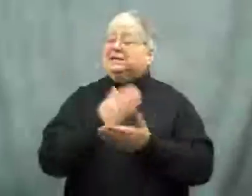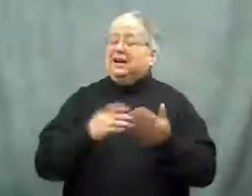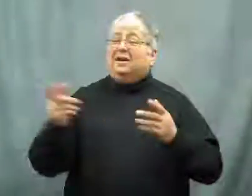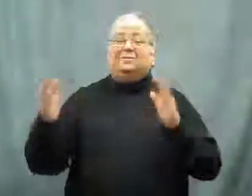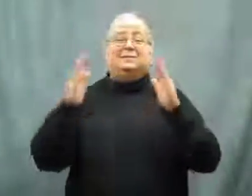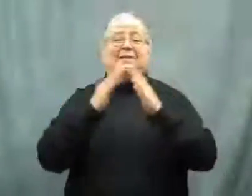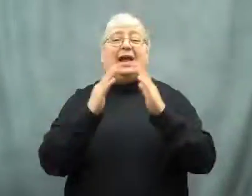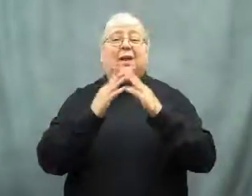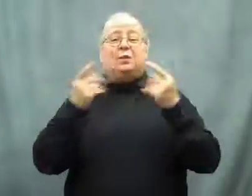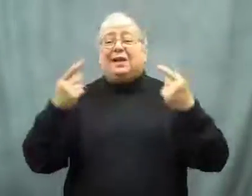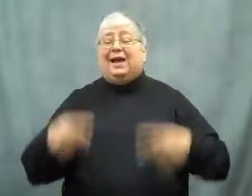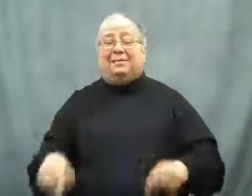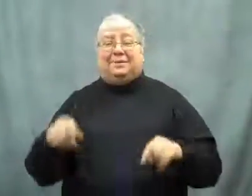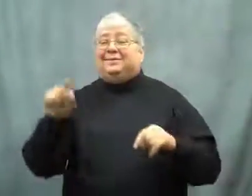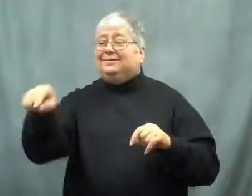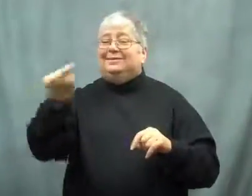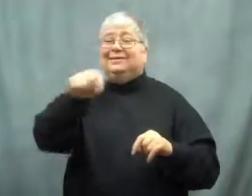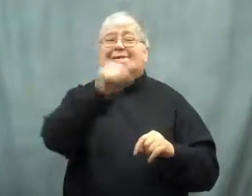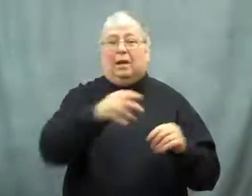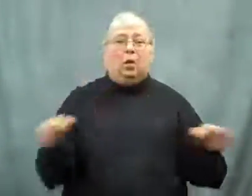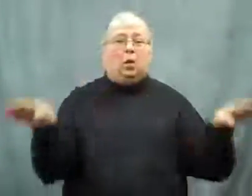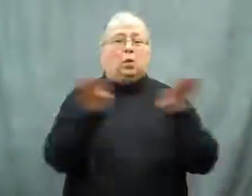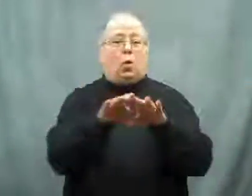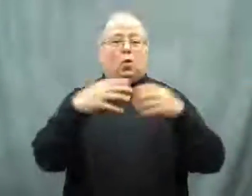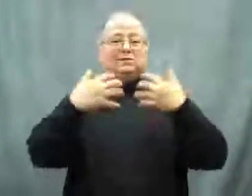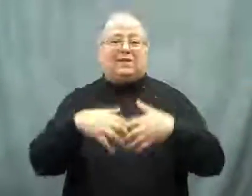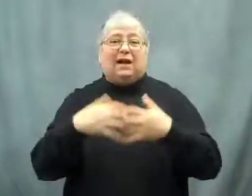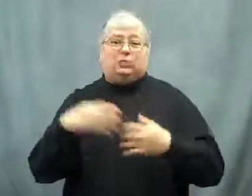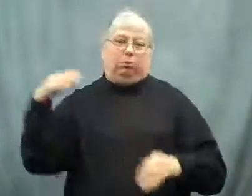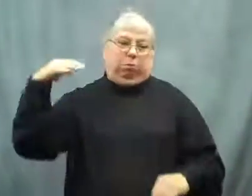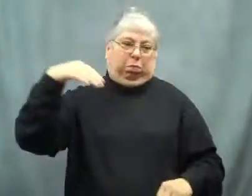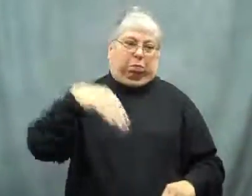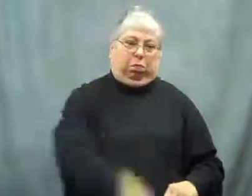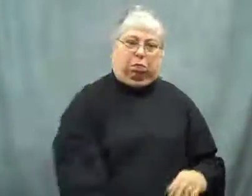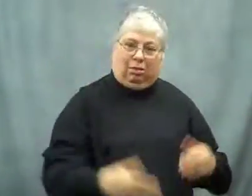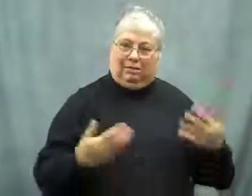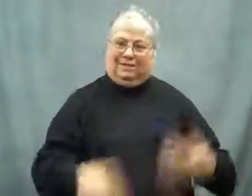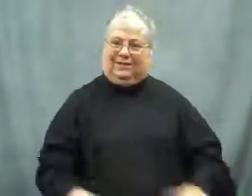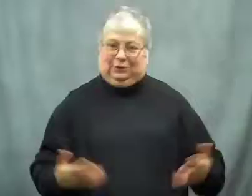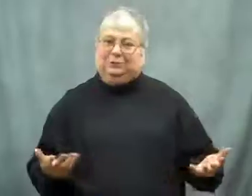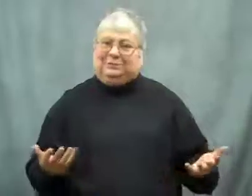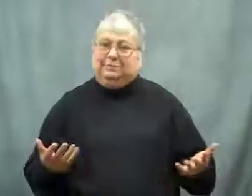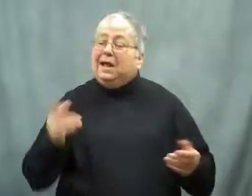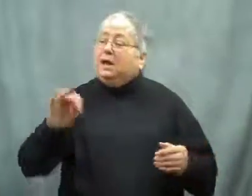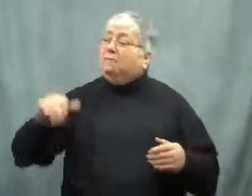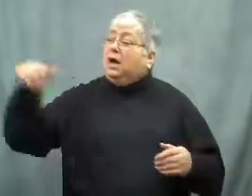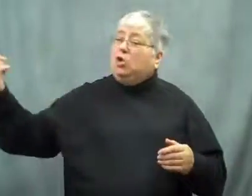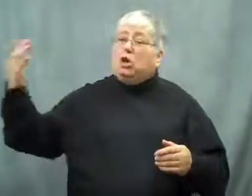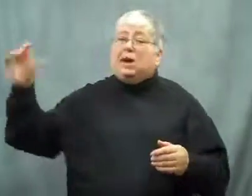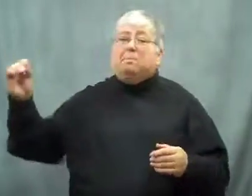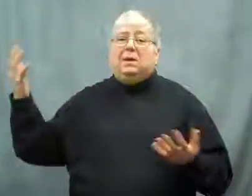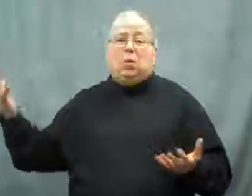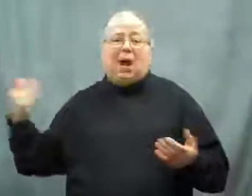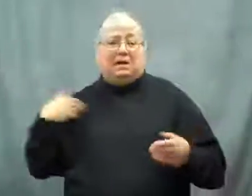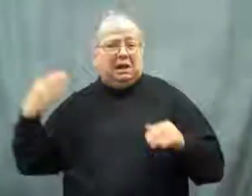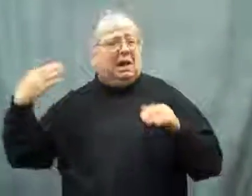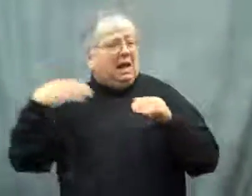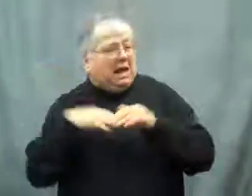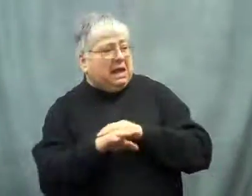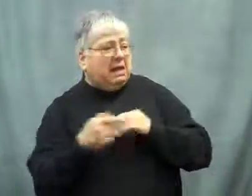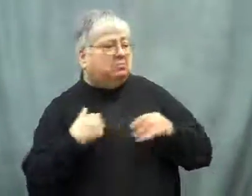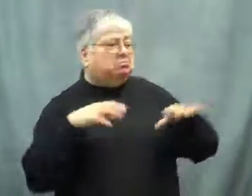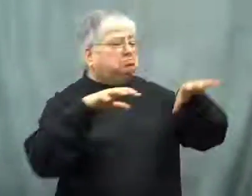There are cities that declined after factories closed.